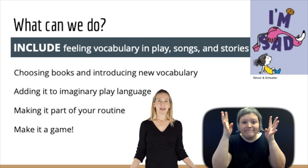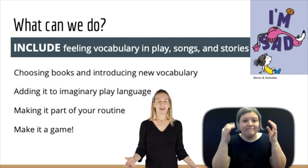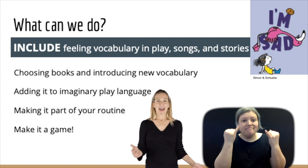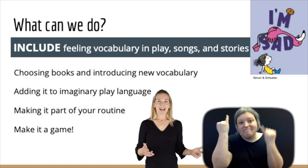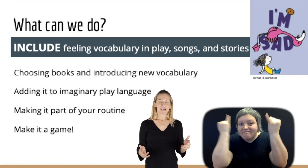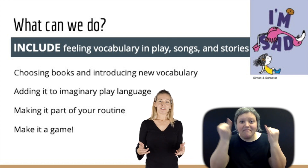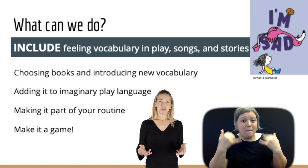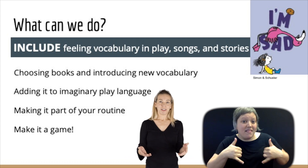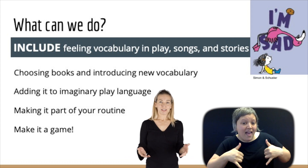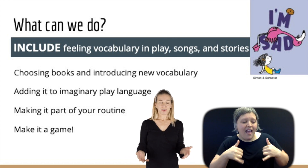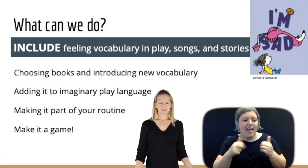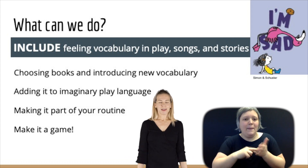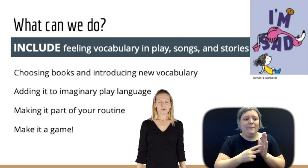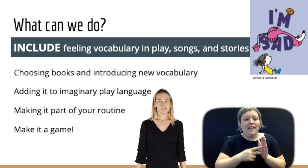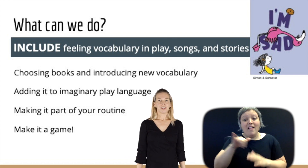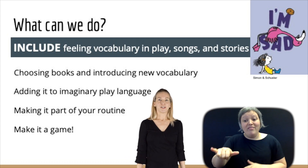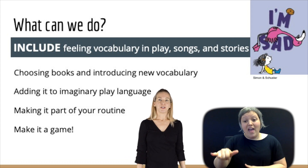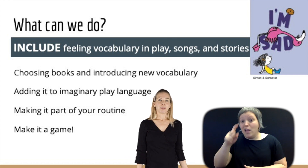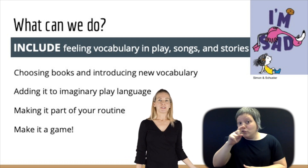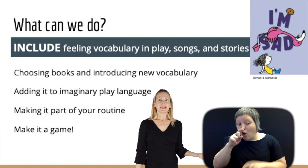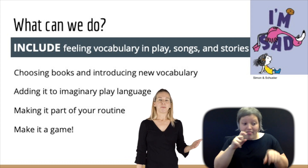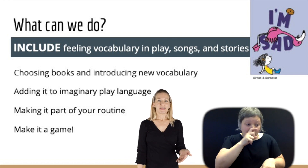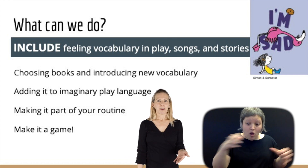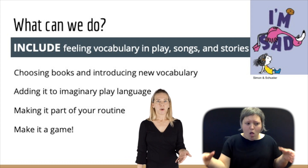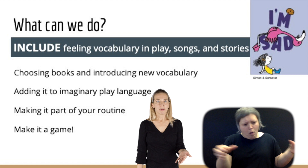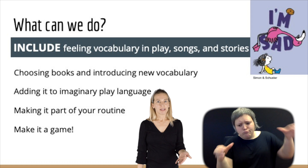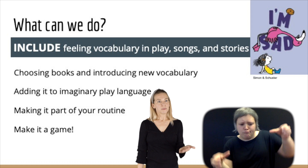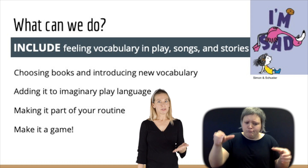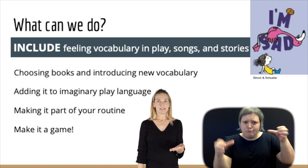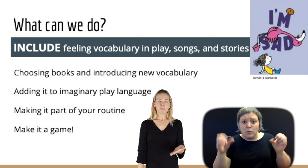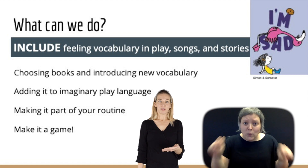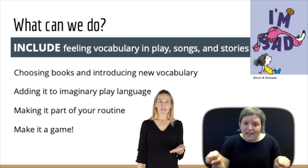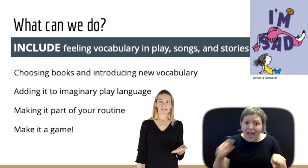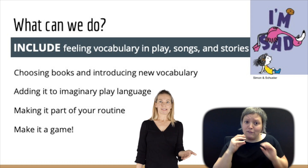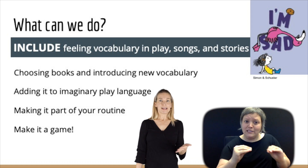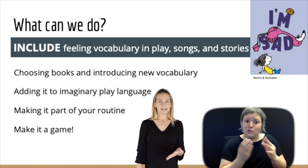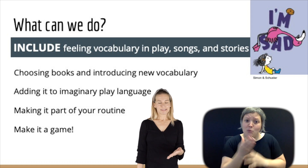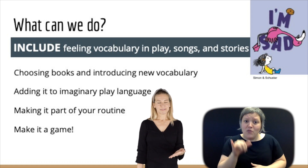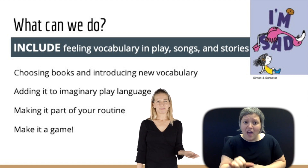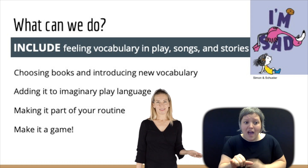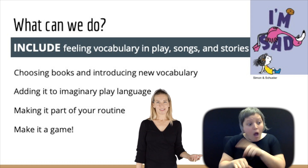may act out different feelings with those animals. So, you're able to label in that moment like “This zebra looks excited!”